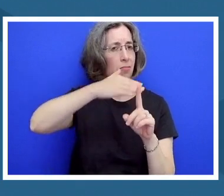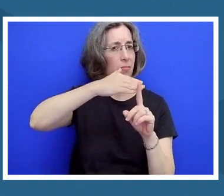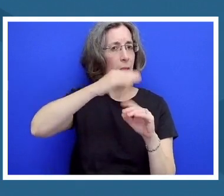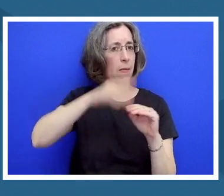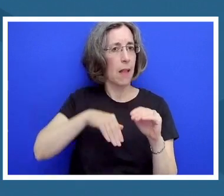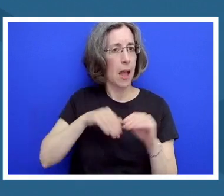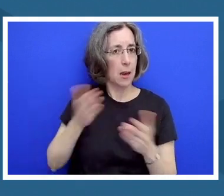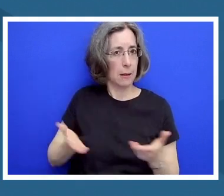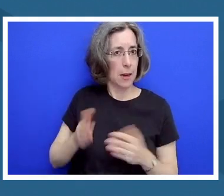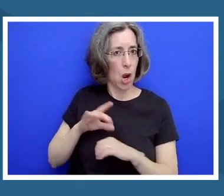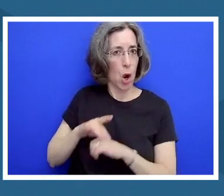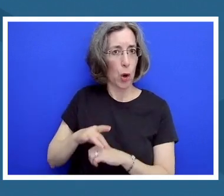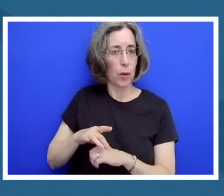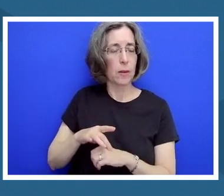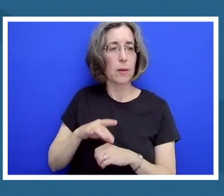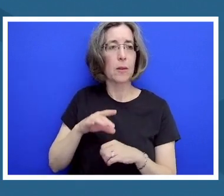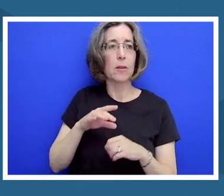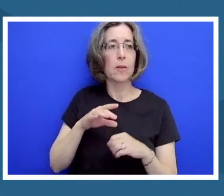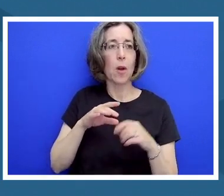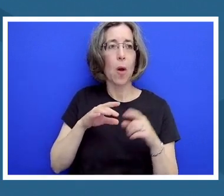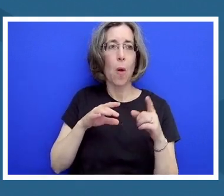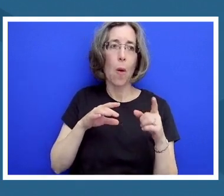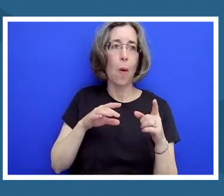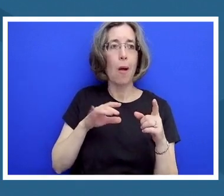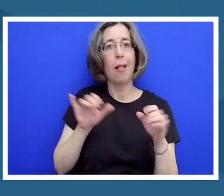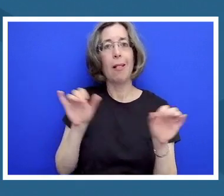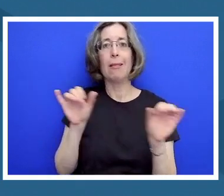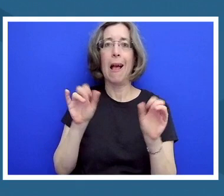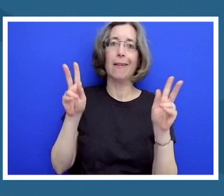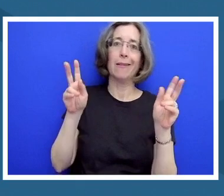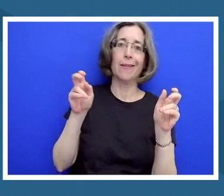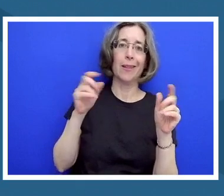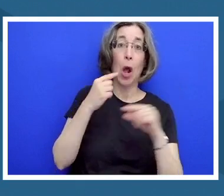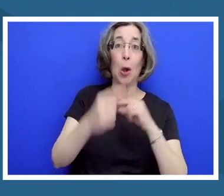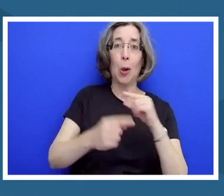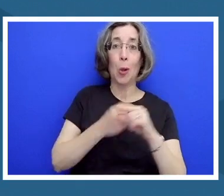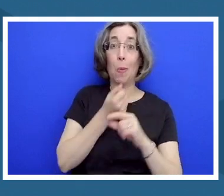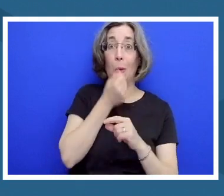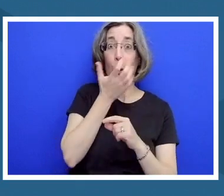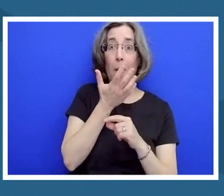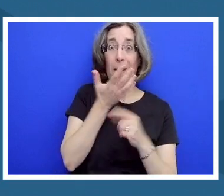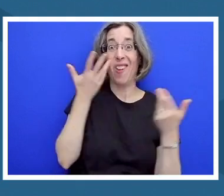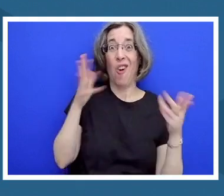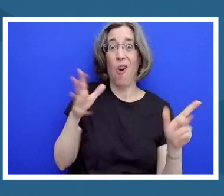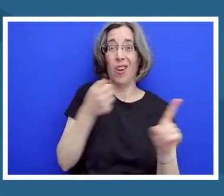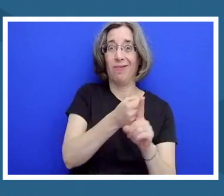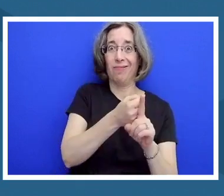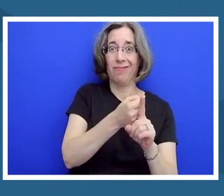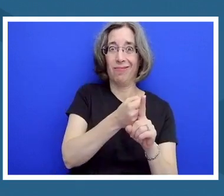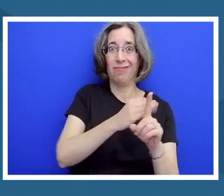so it's kind of global warming is in place does that mean you would be you